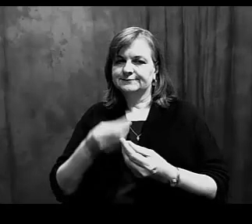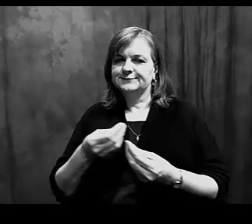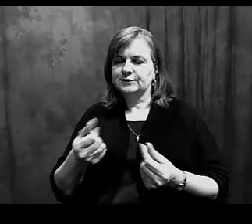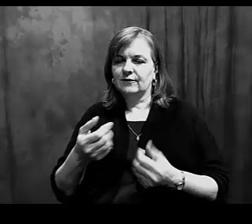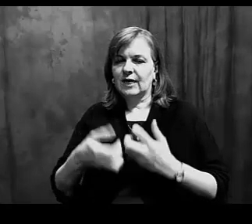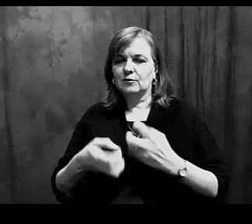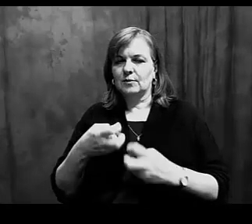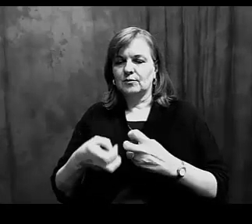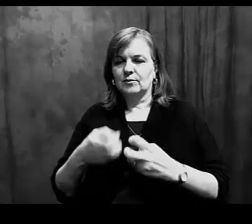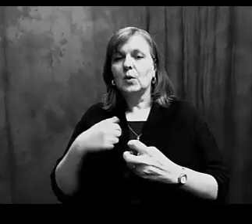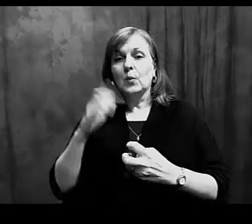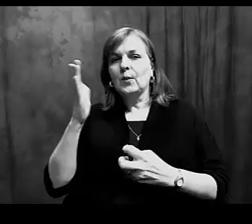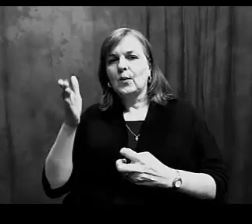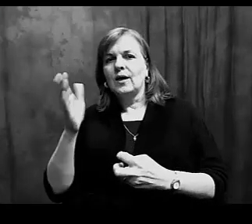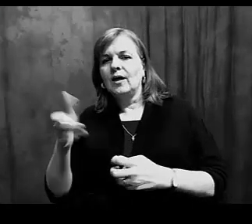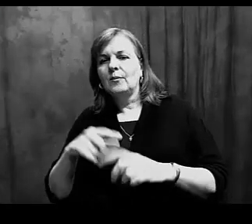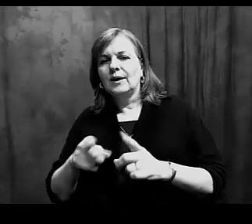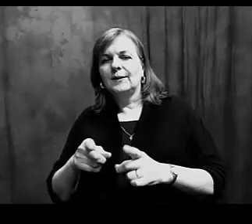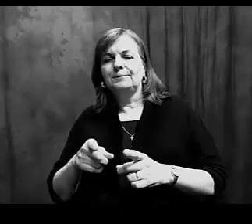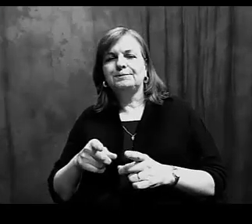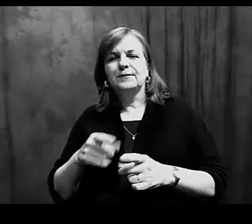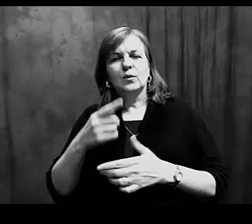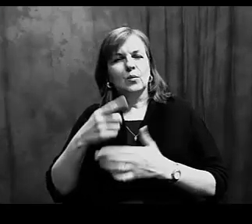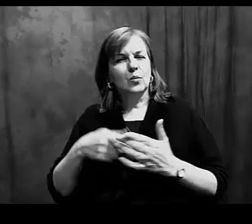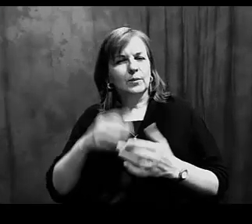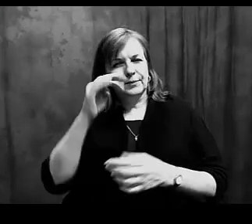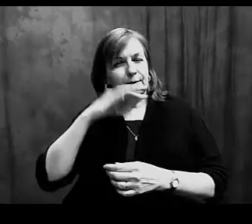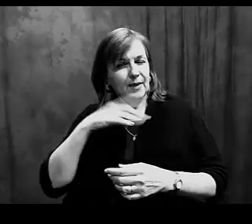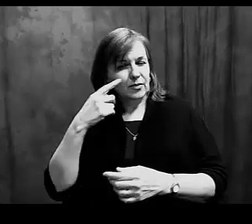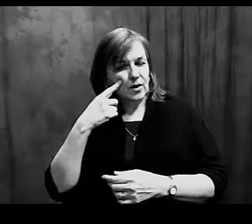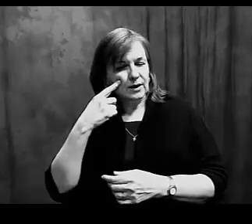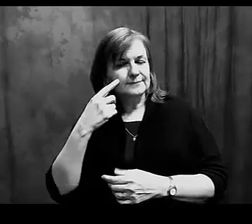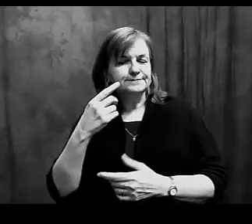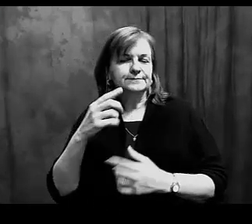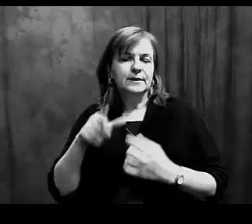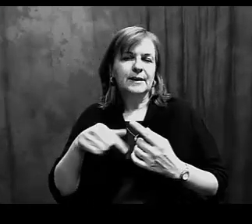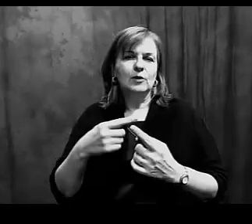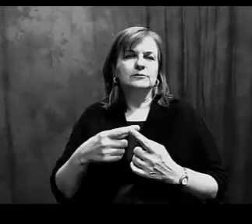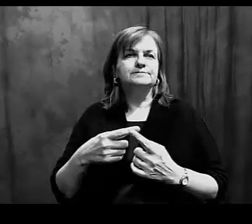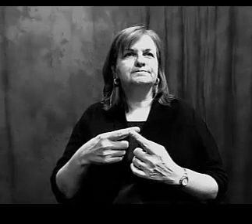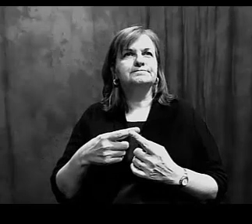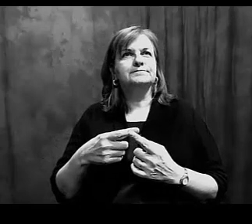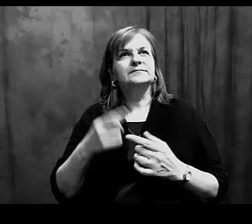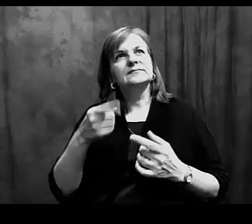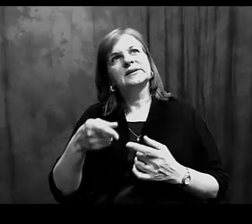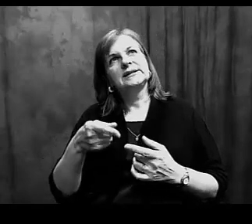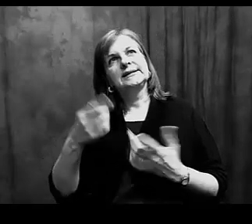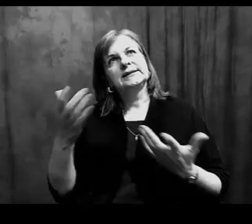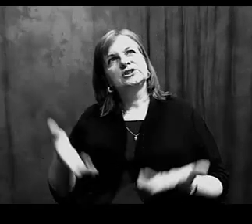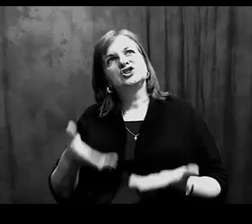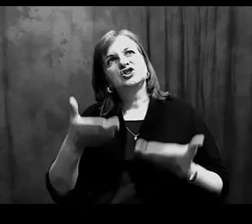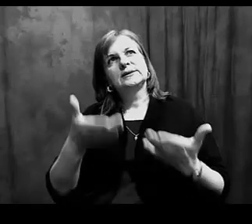and we would have to deal with it and we will -- but his focus was acquired characteristics